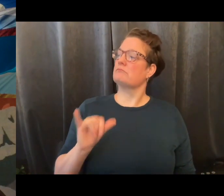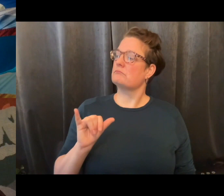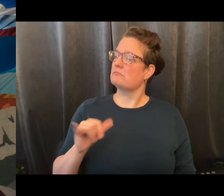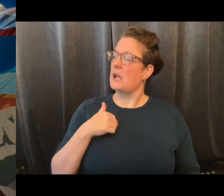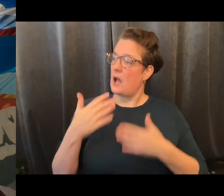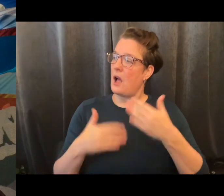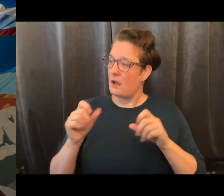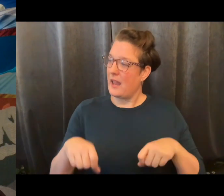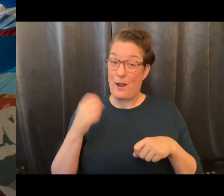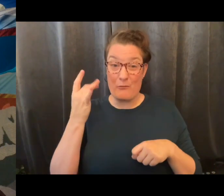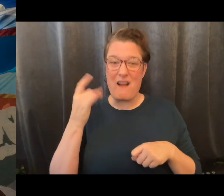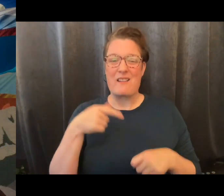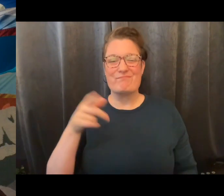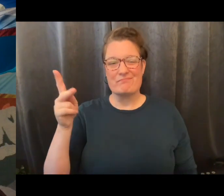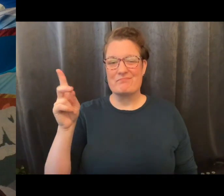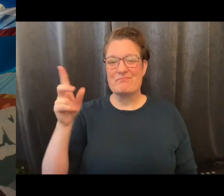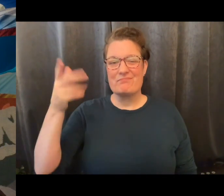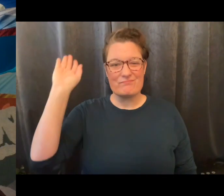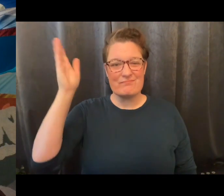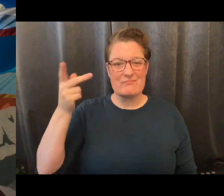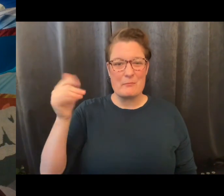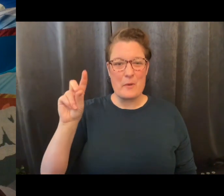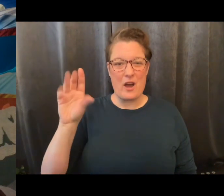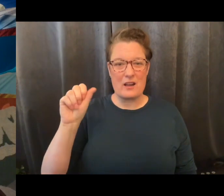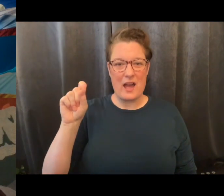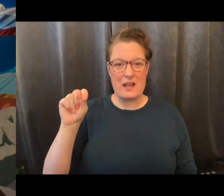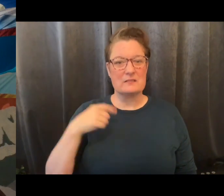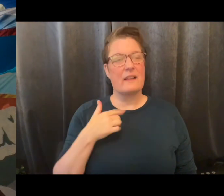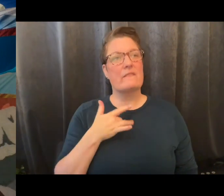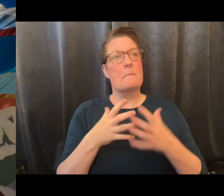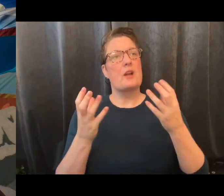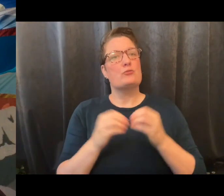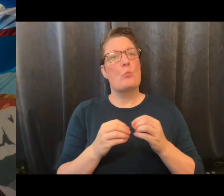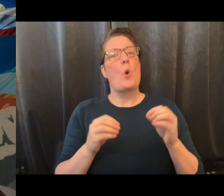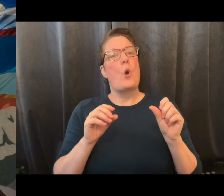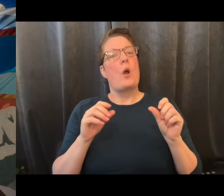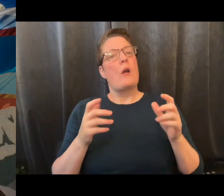felt much more casual and conversational in my ability to communicate